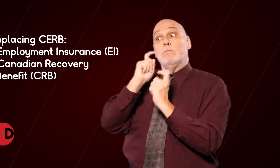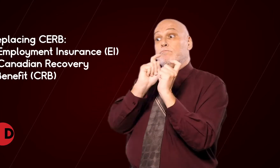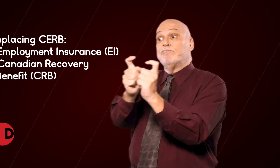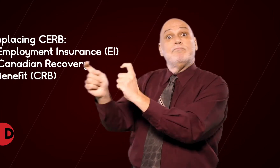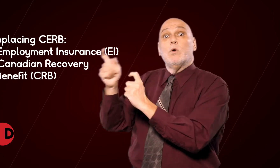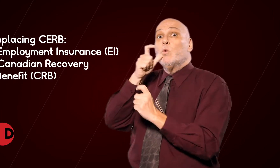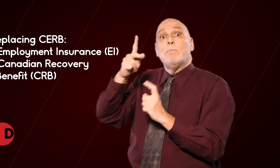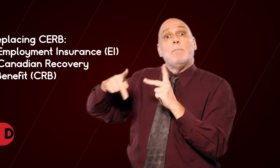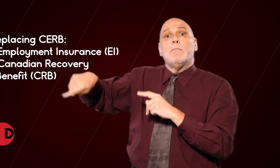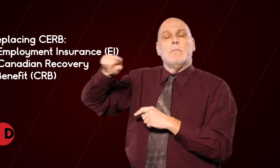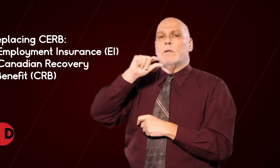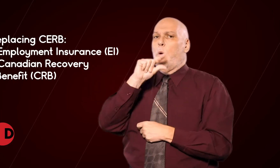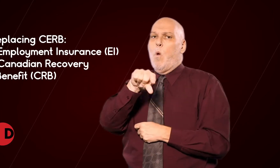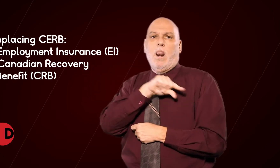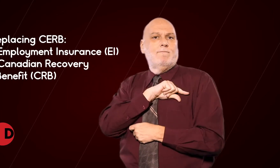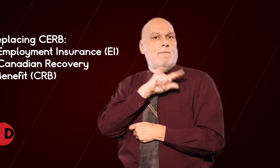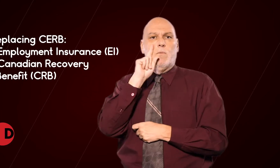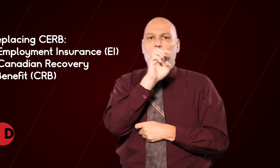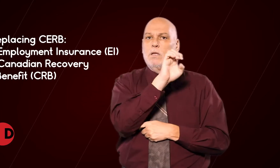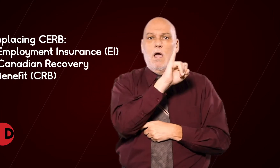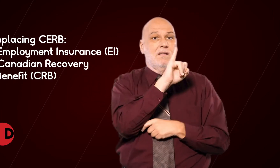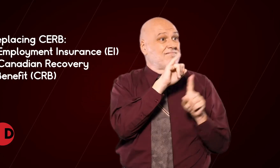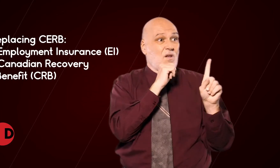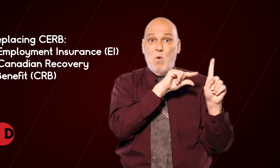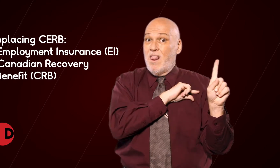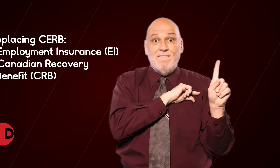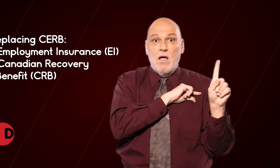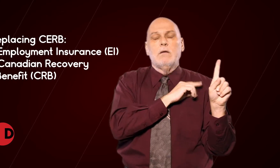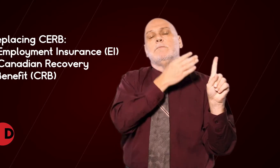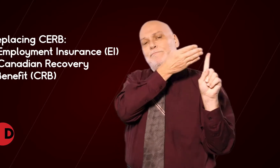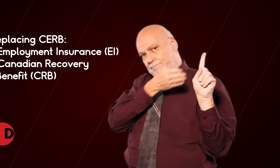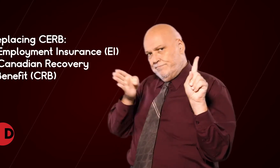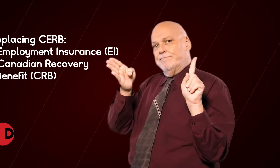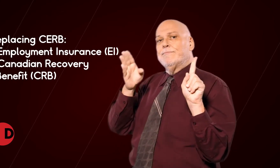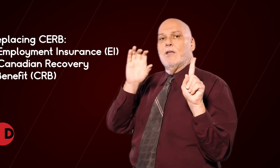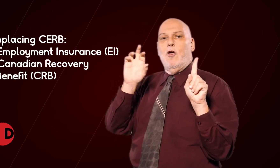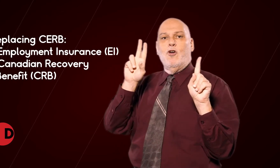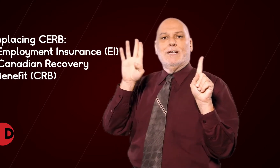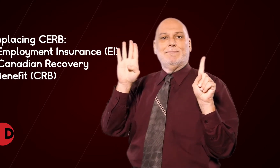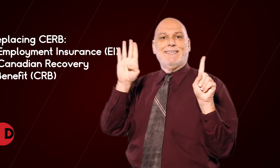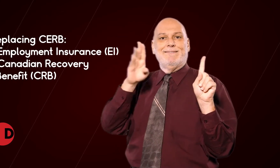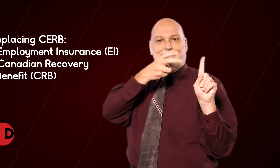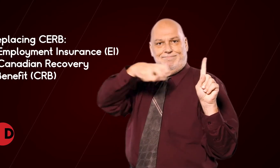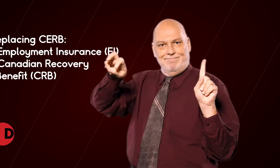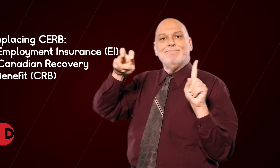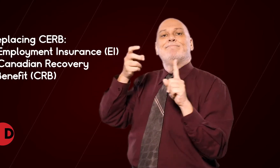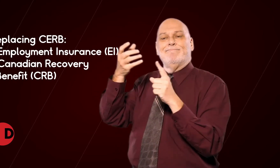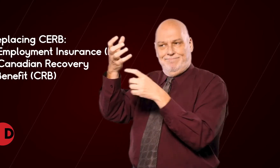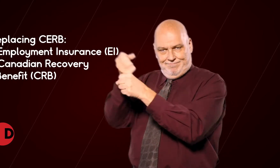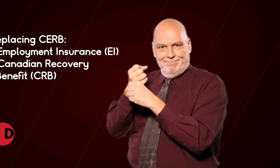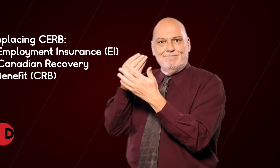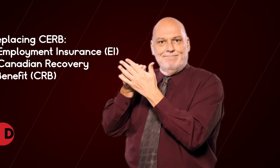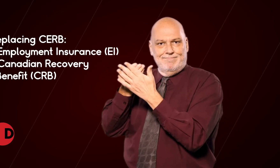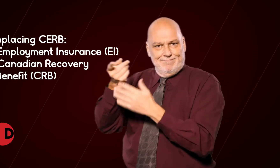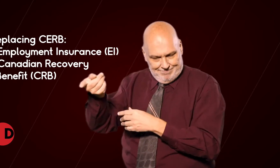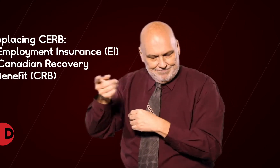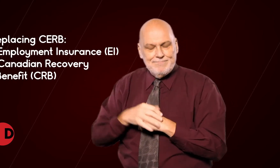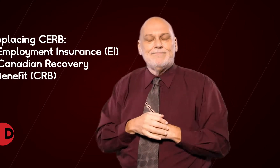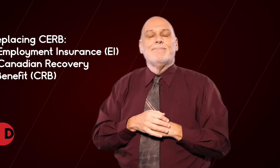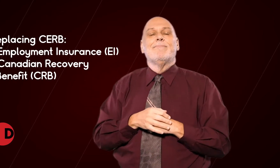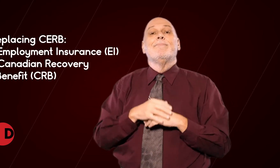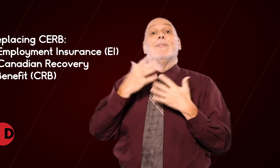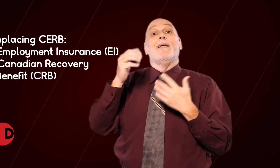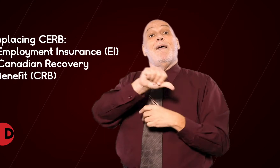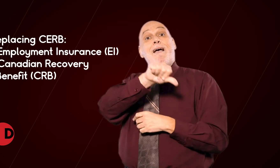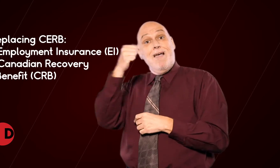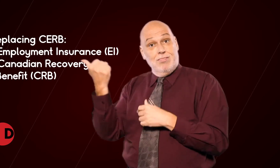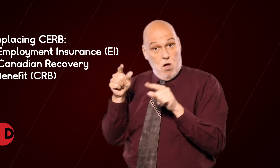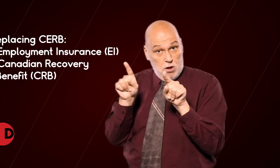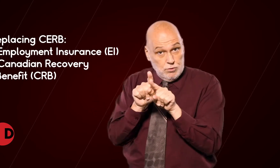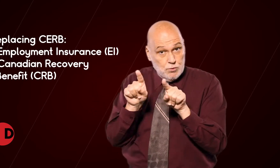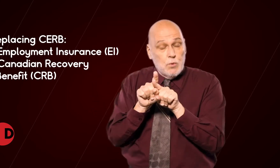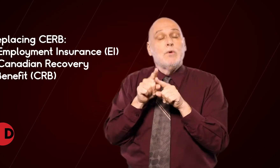and also a new Canadian Recovery Benefit (CRB) for people